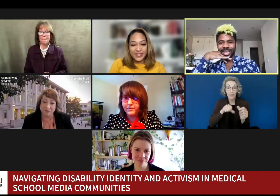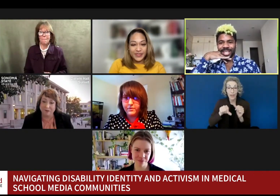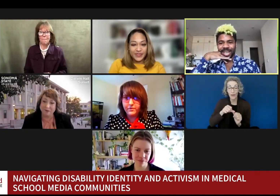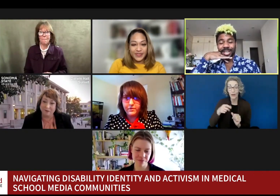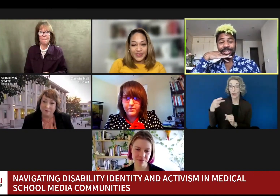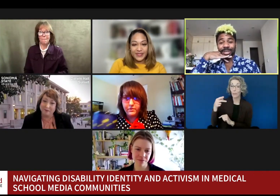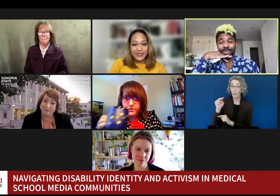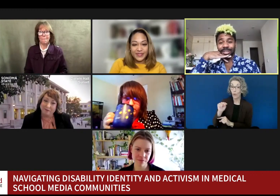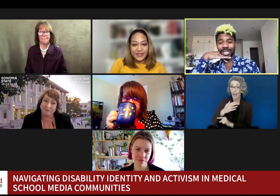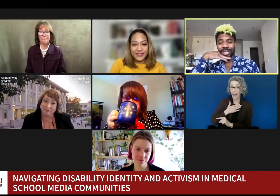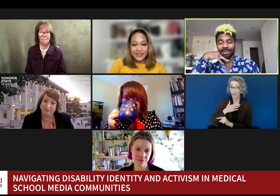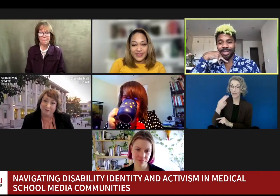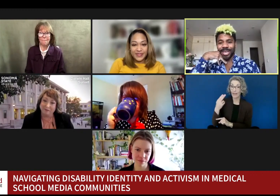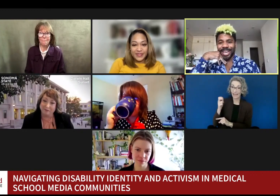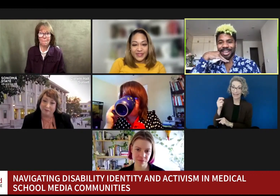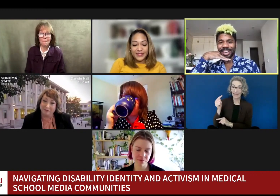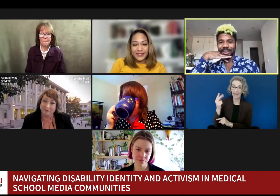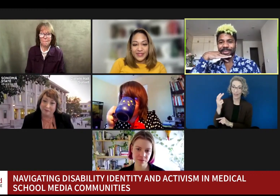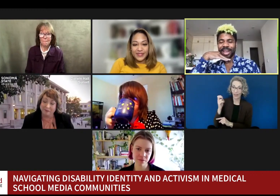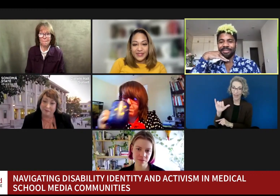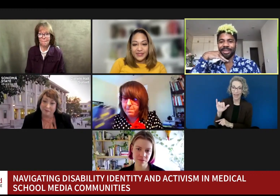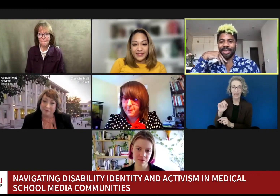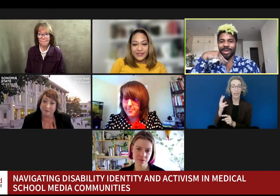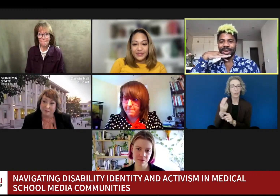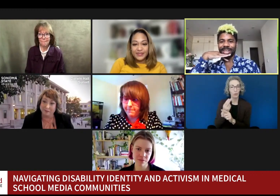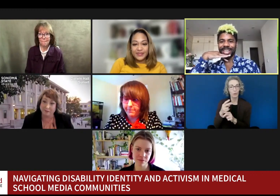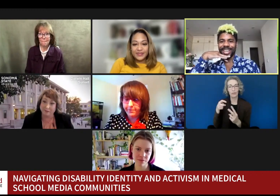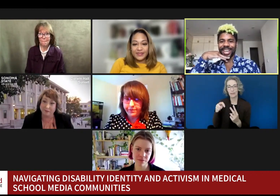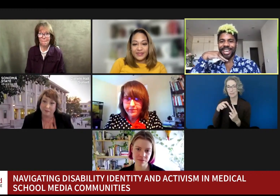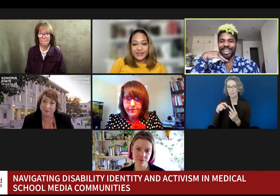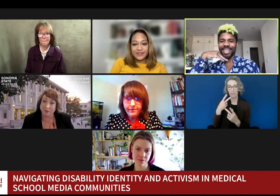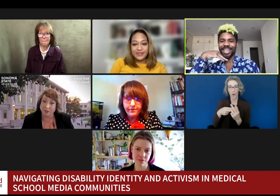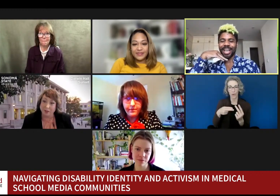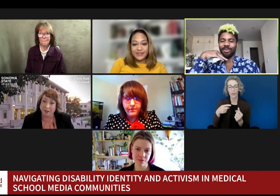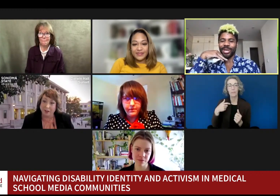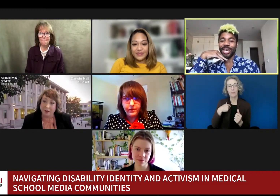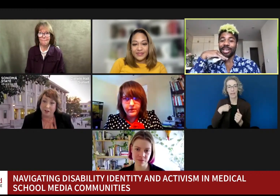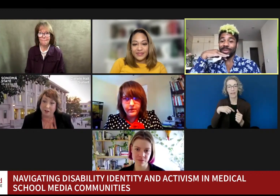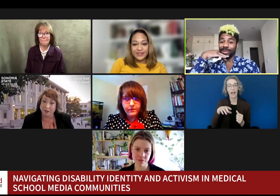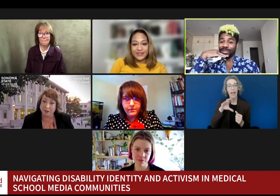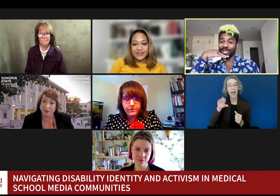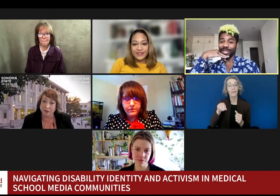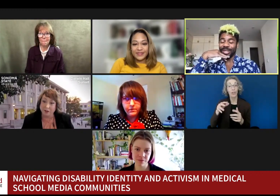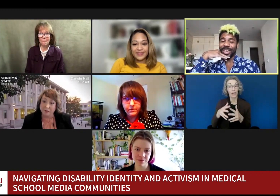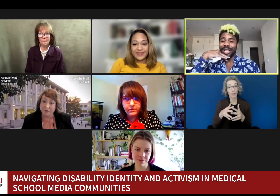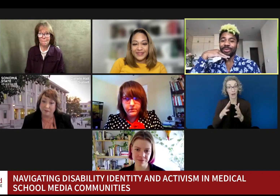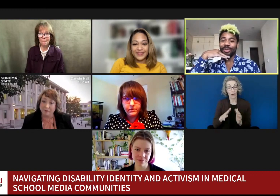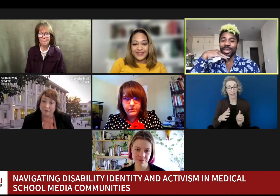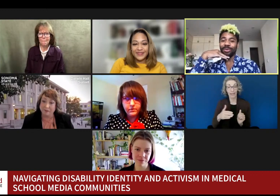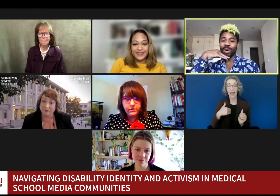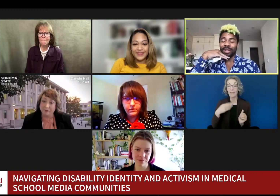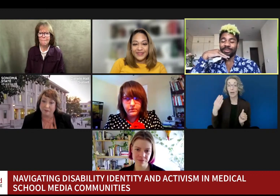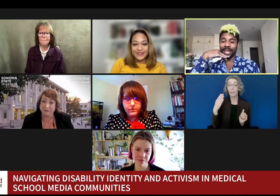I use them interchangeably. And I am African American, and I'm wearing a blue shirt with white flowers on them,